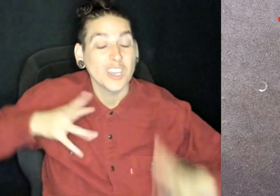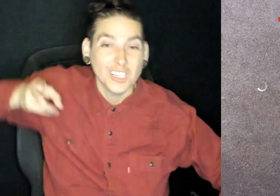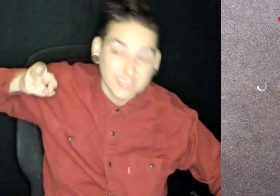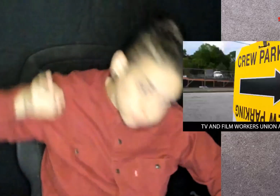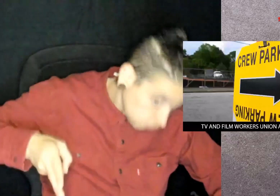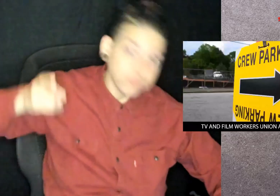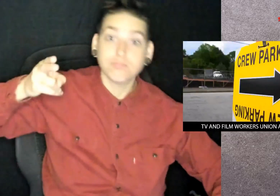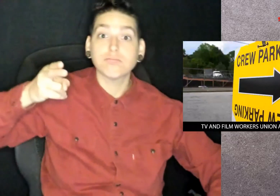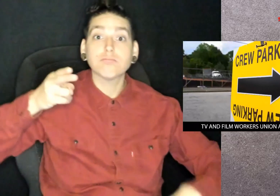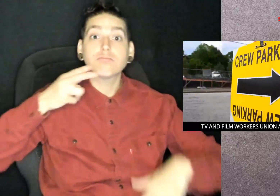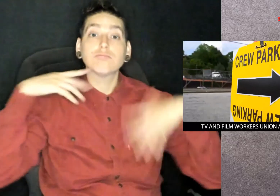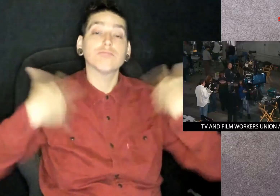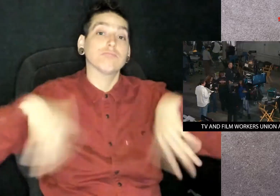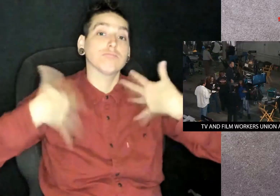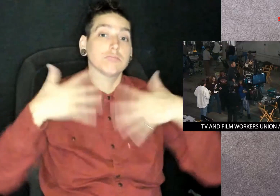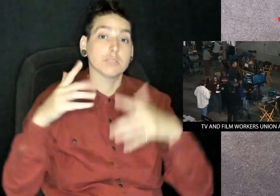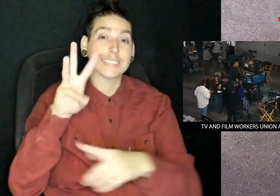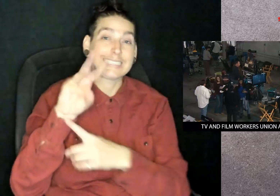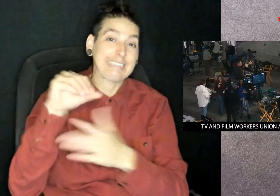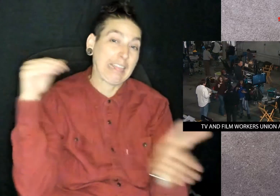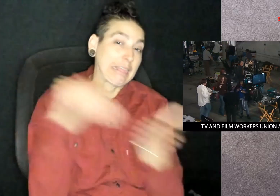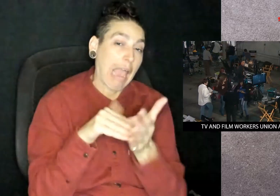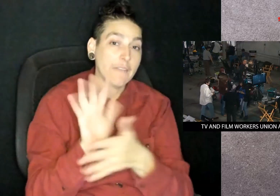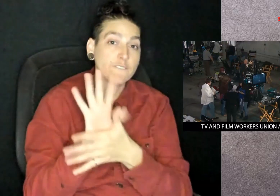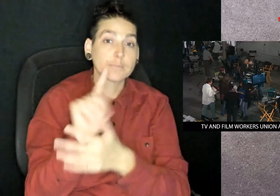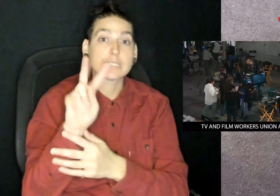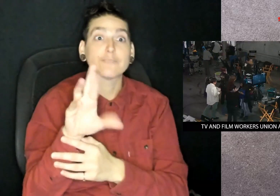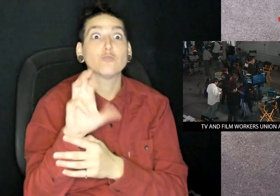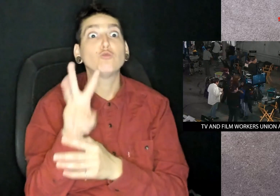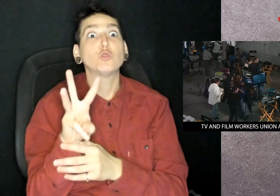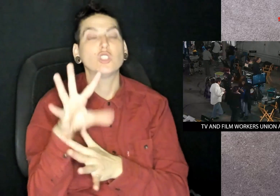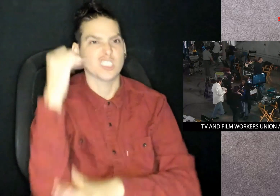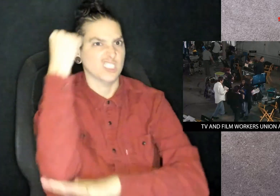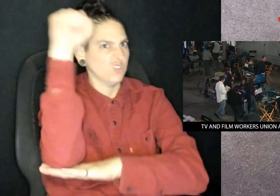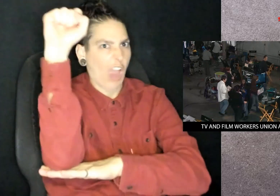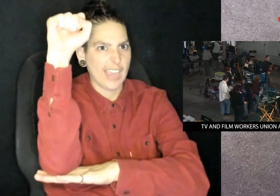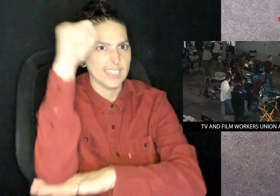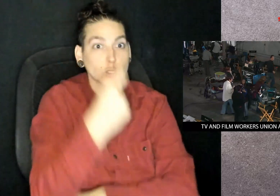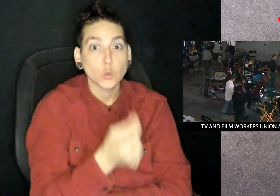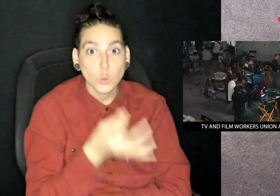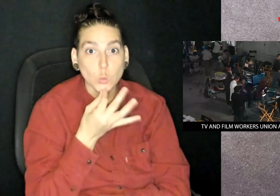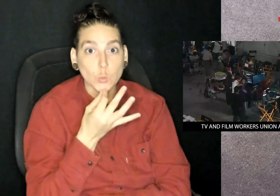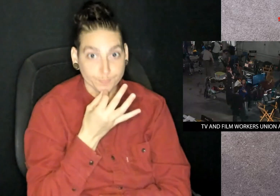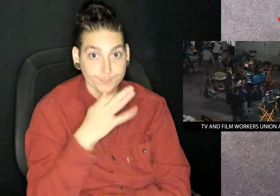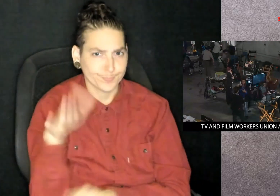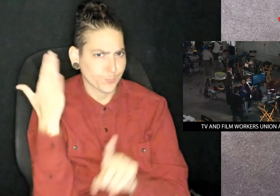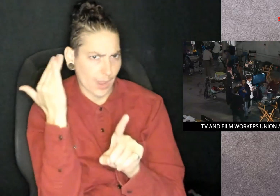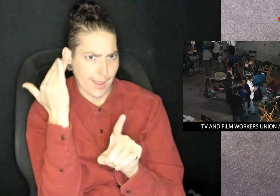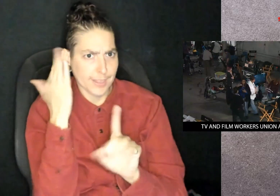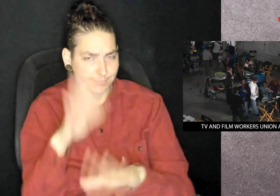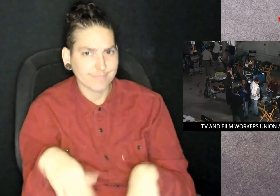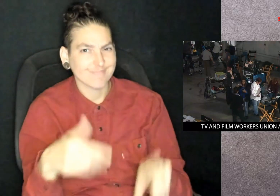some 60,000 film and television workers could be on strike soon